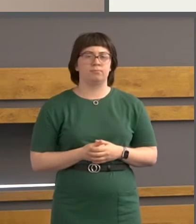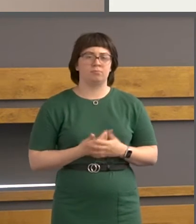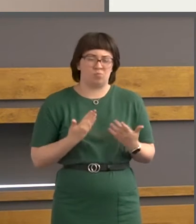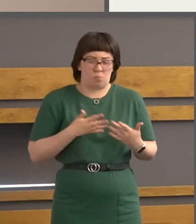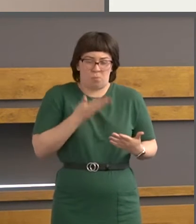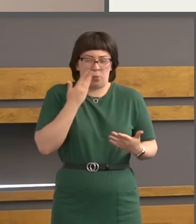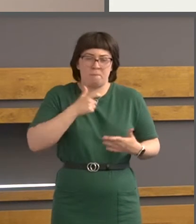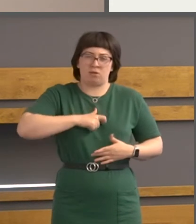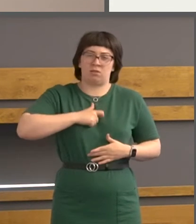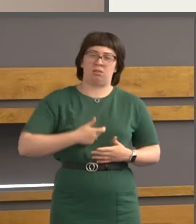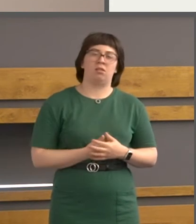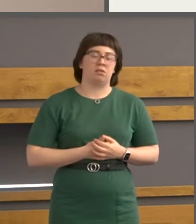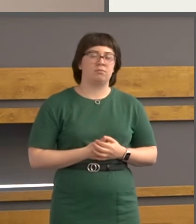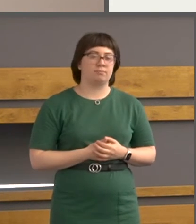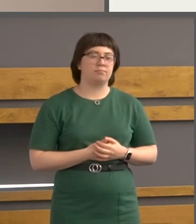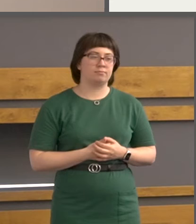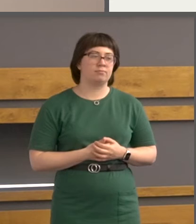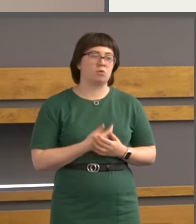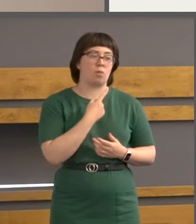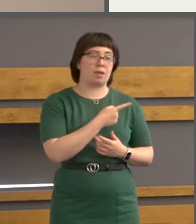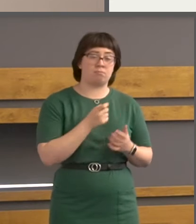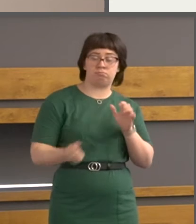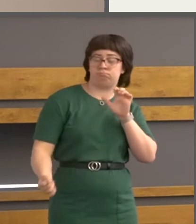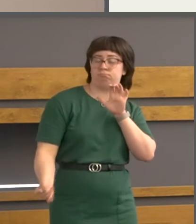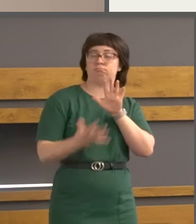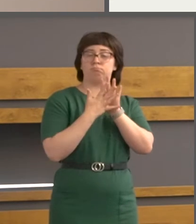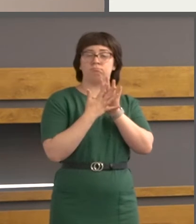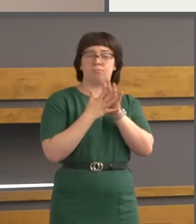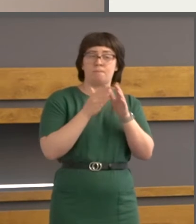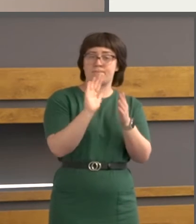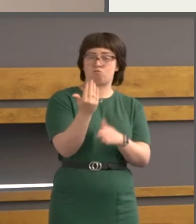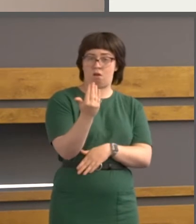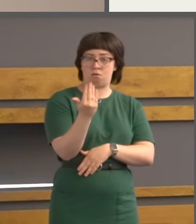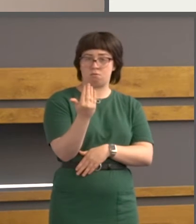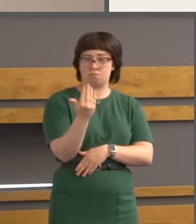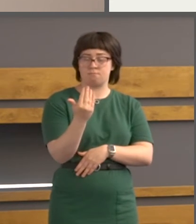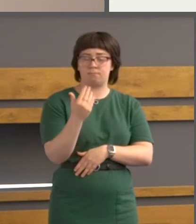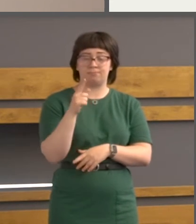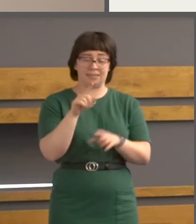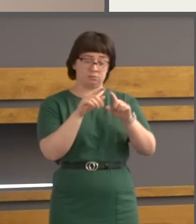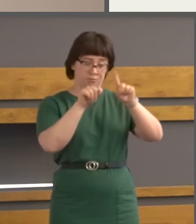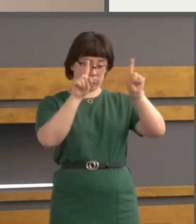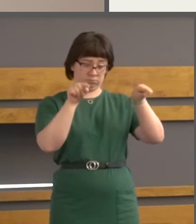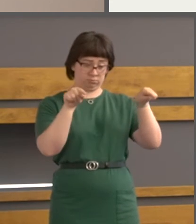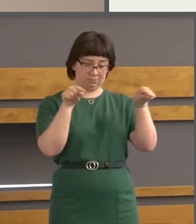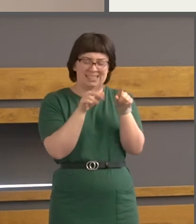So these have been sandblasted onto the backs of the mirrors, and the size of the mirrors is quite specific.